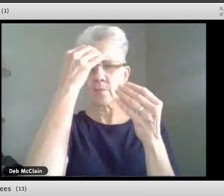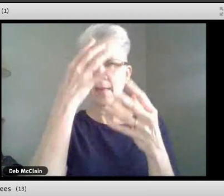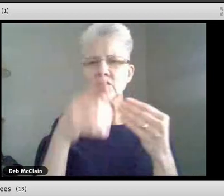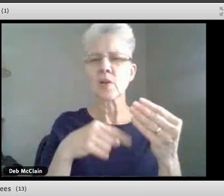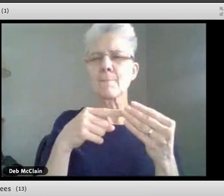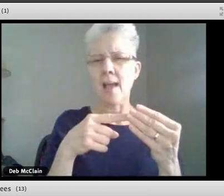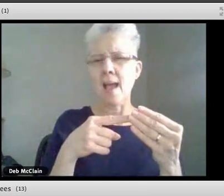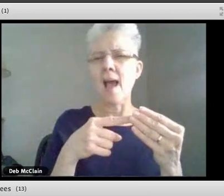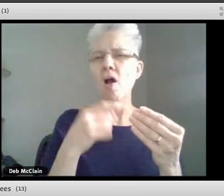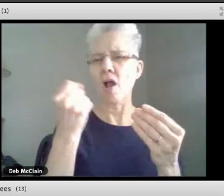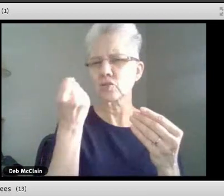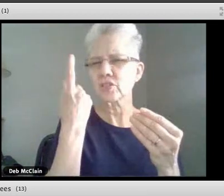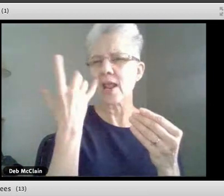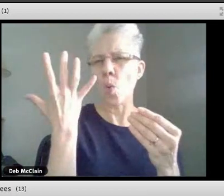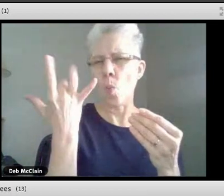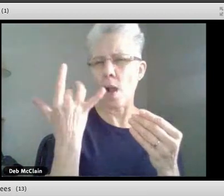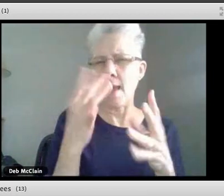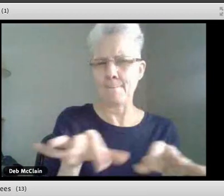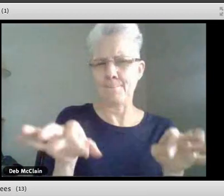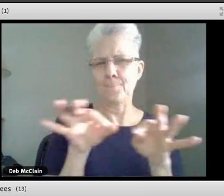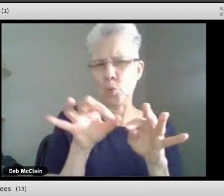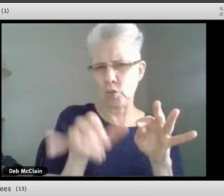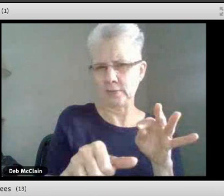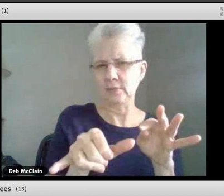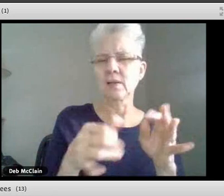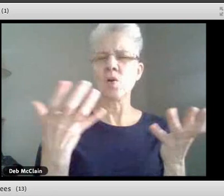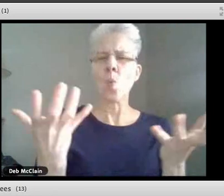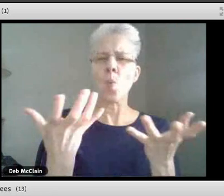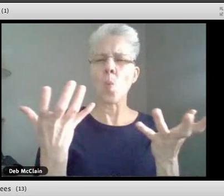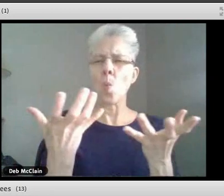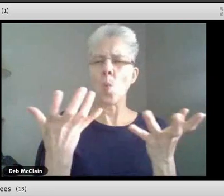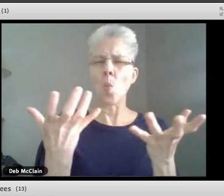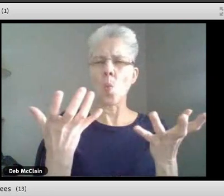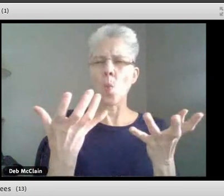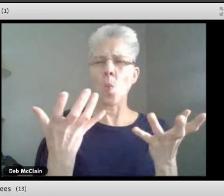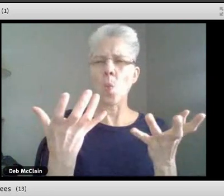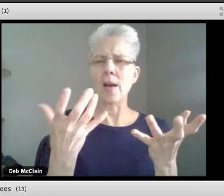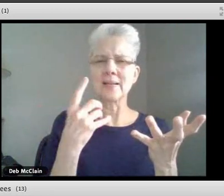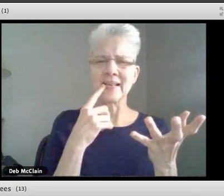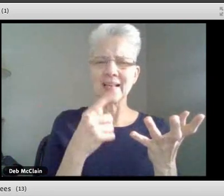and what is the picture of disability, and what does the law look like?